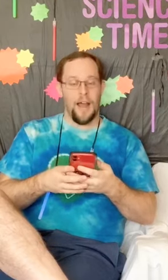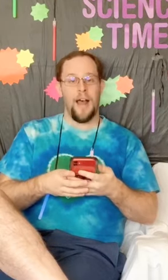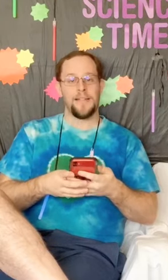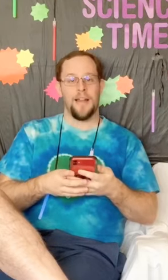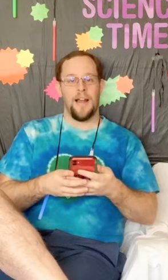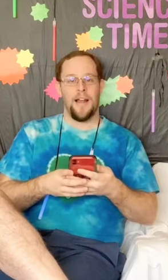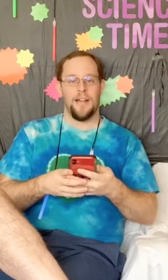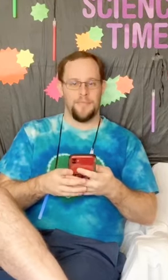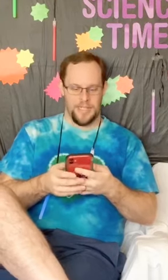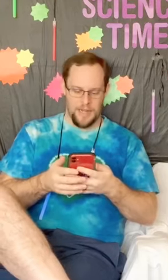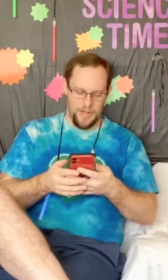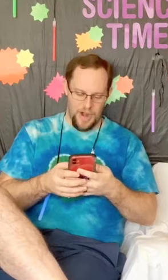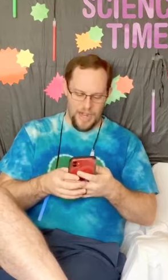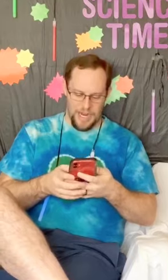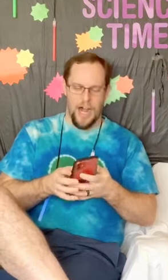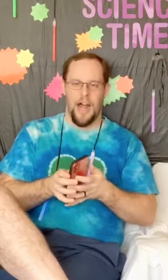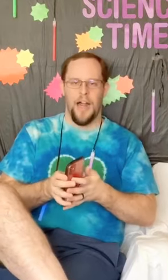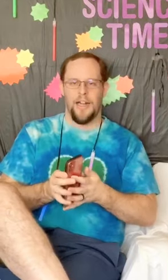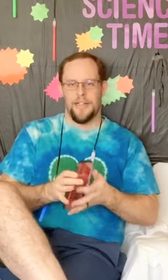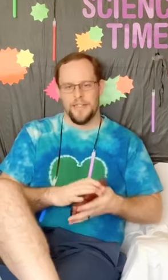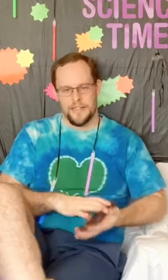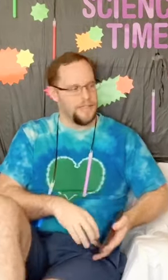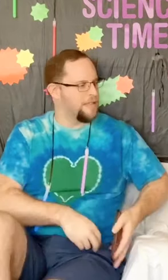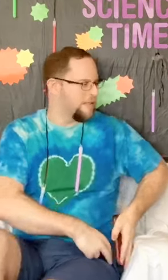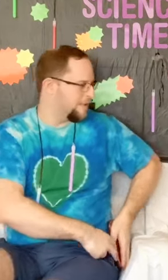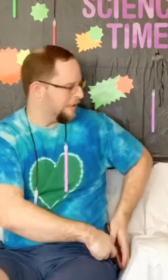Awesome! This is gonna be great, guys! CALI: It is going to be